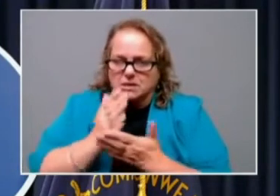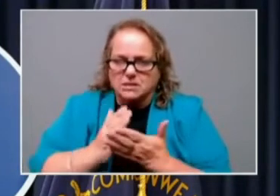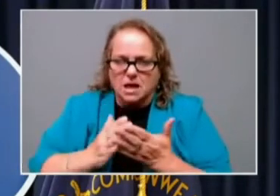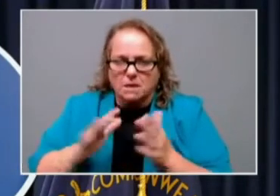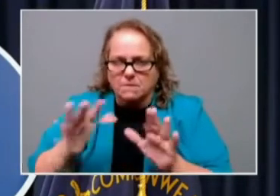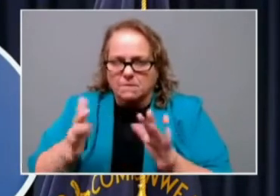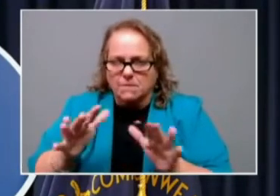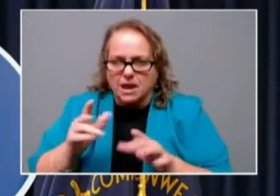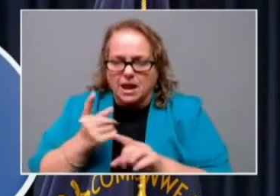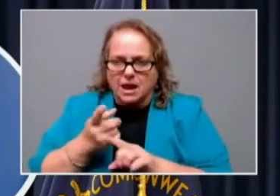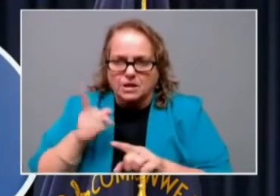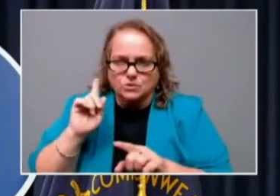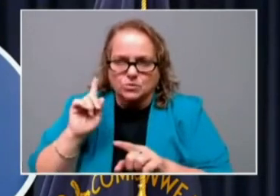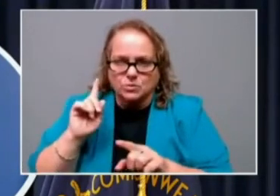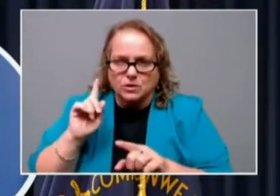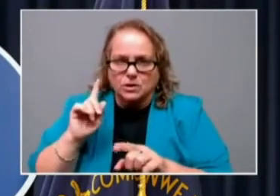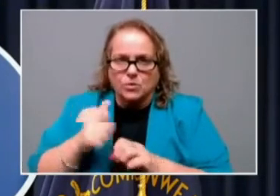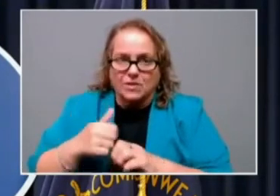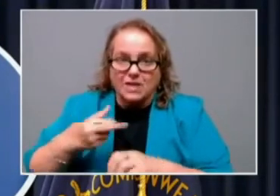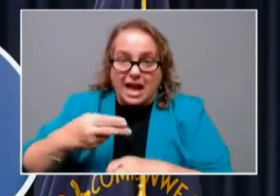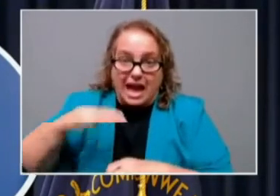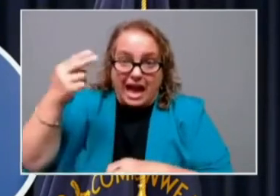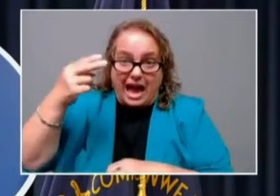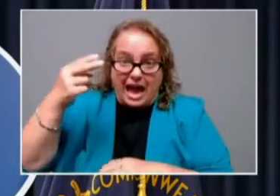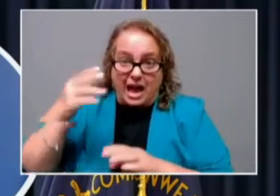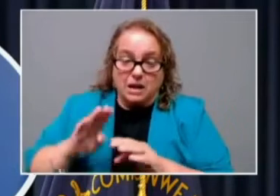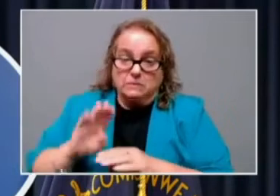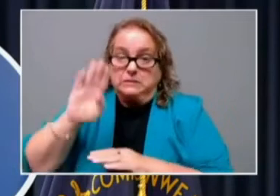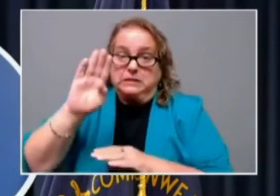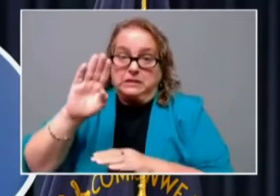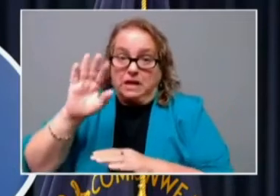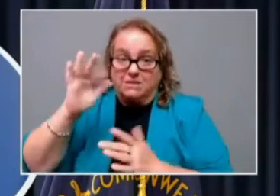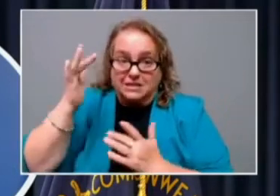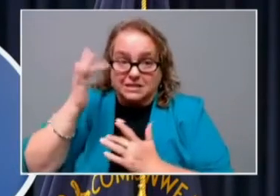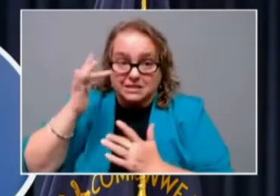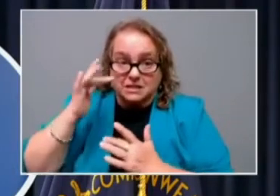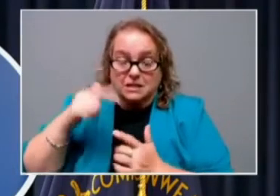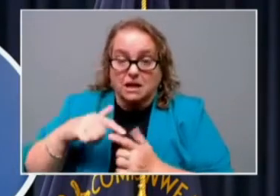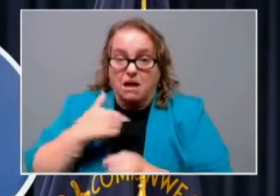these really high peaks of disease we've had for hospitalizations. I see